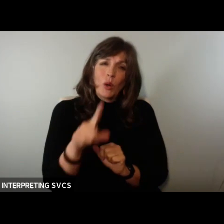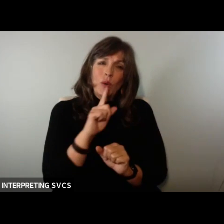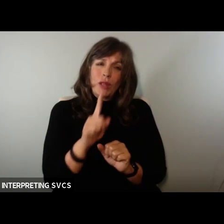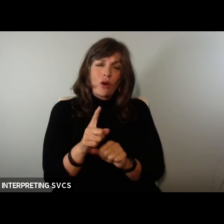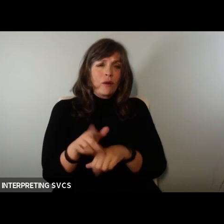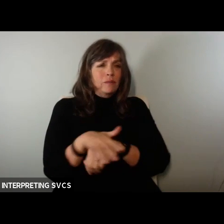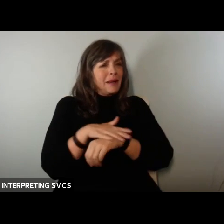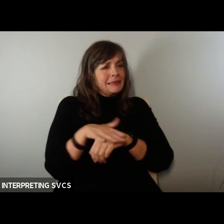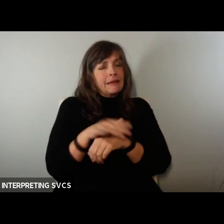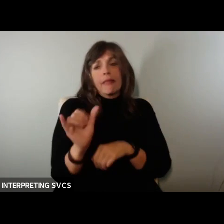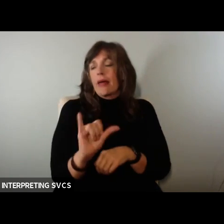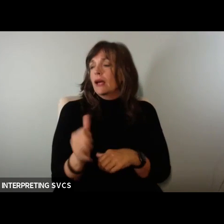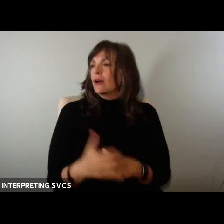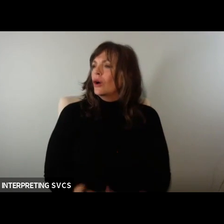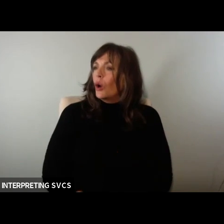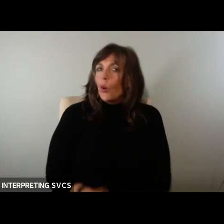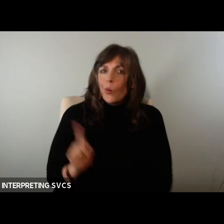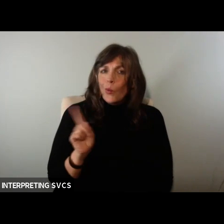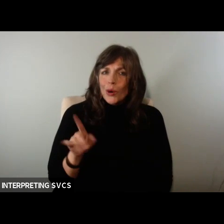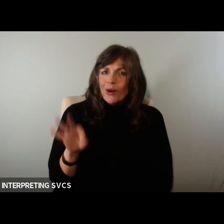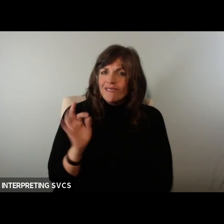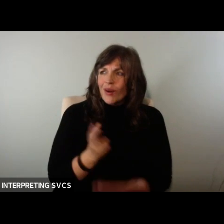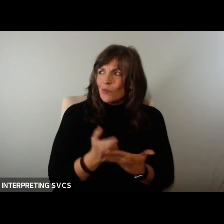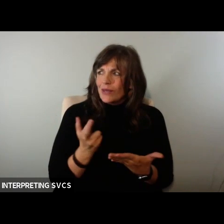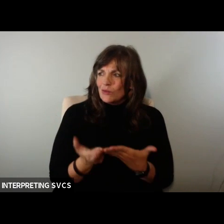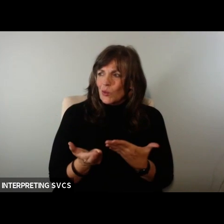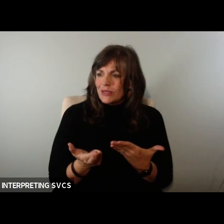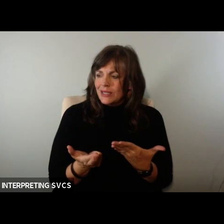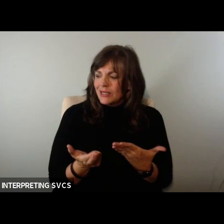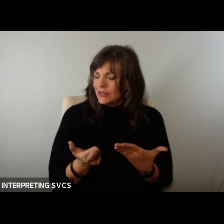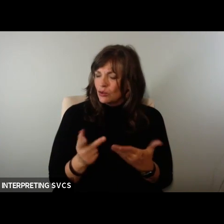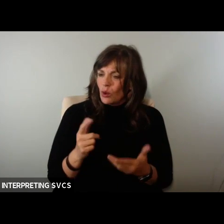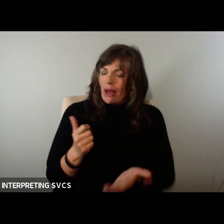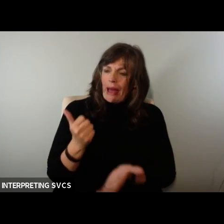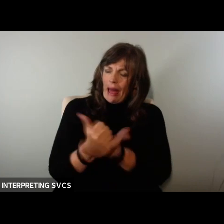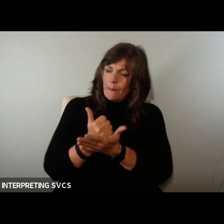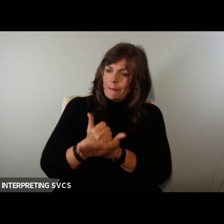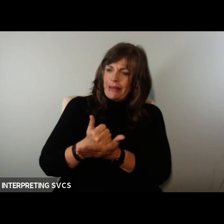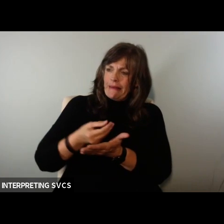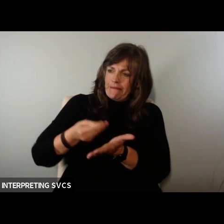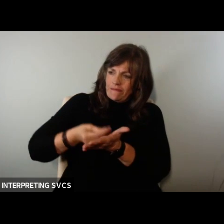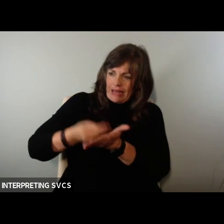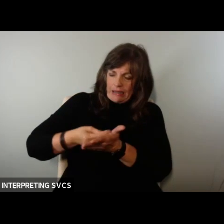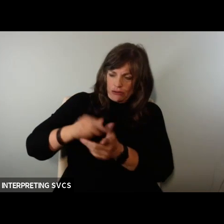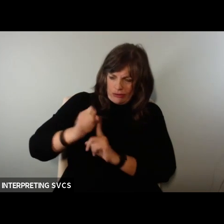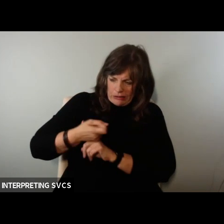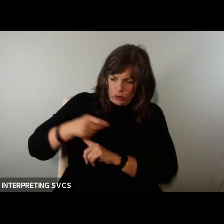Things like, where can I find resources to help me financially in my specific city or state?